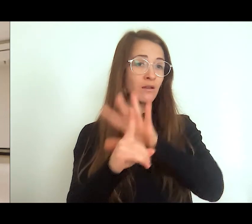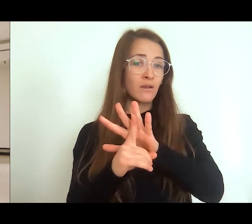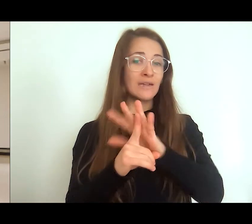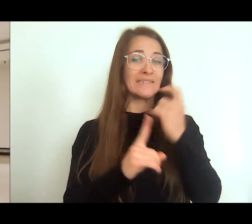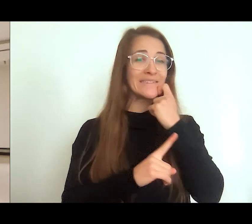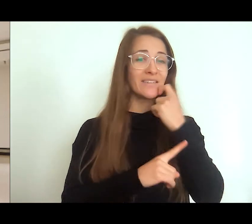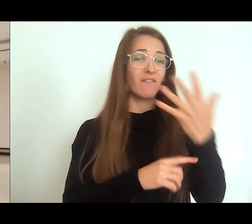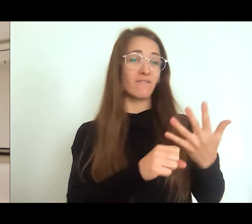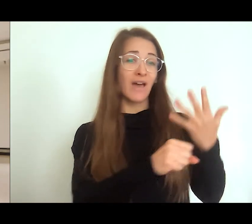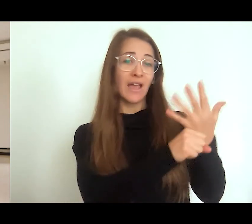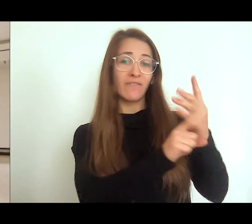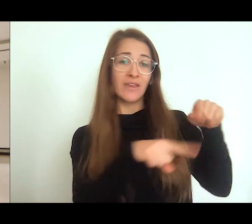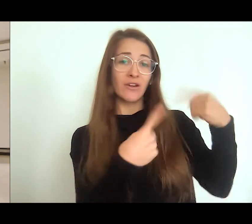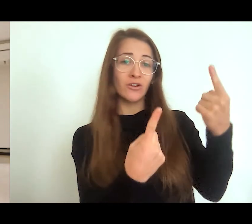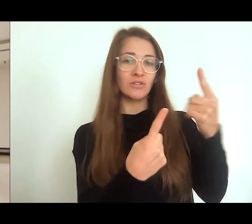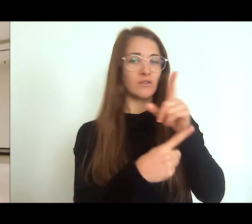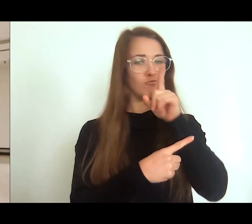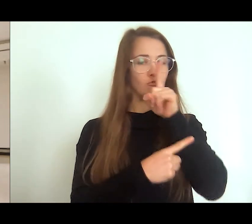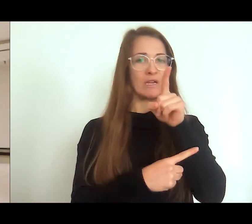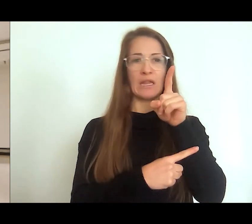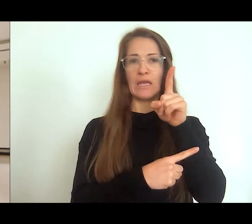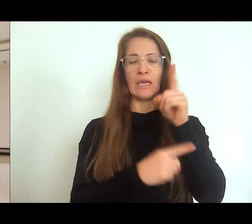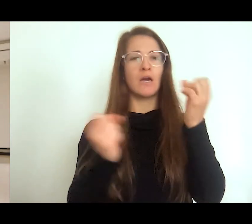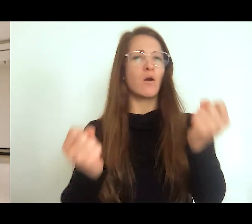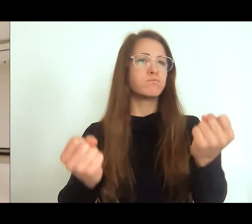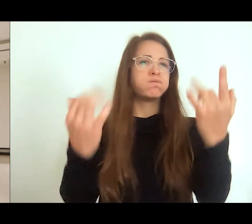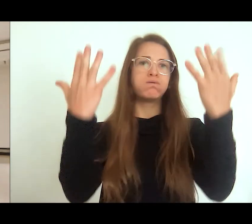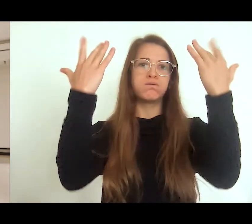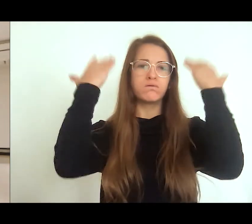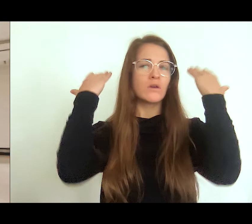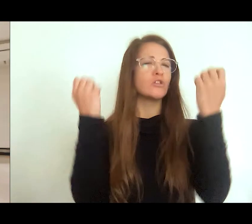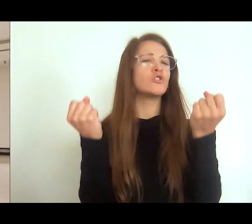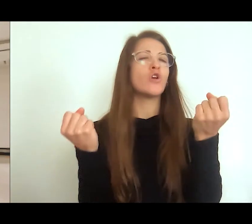LEARNED AND HAVE BEEN INTRODUCED IN THE PAST FIVE YEARS IS